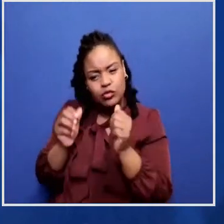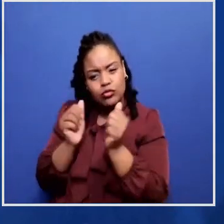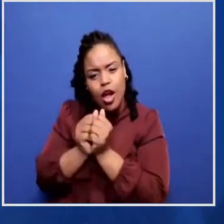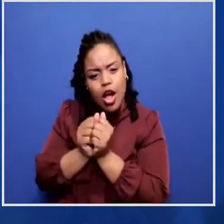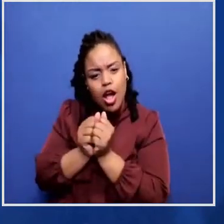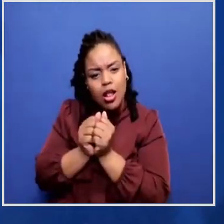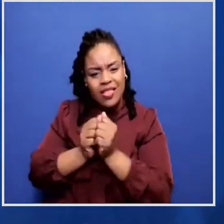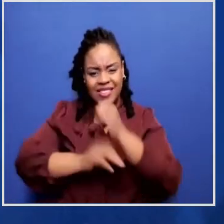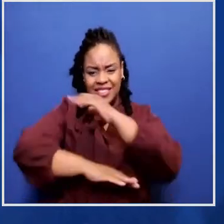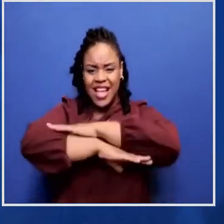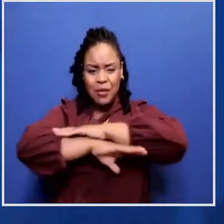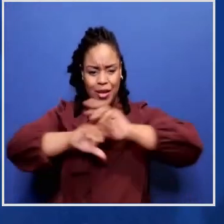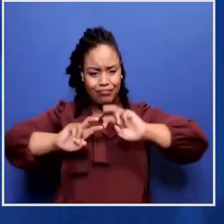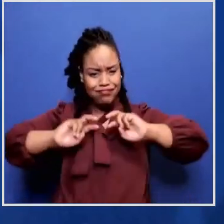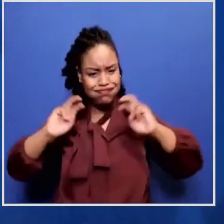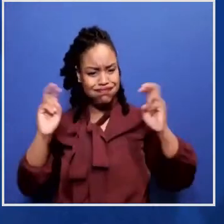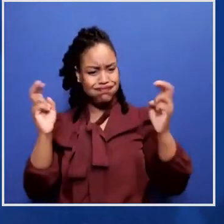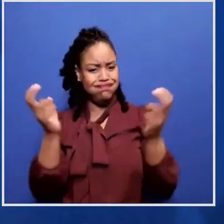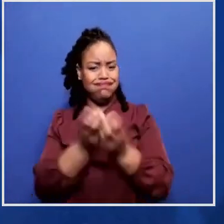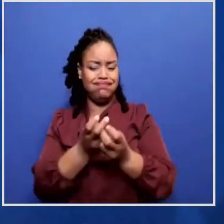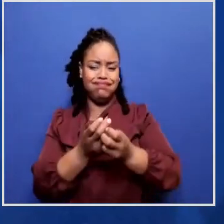A WORLD WHERE WE WILL ALL SIT